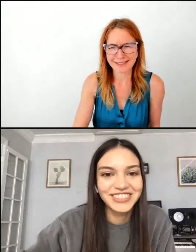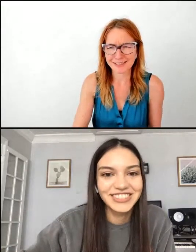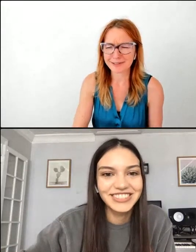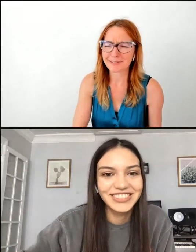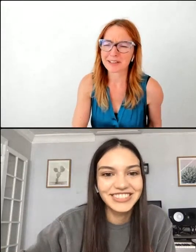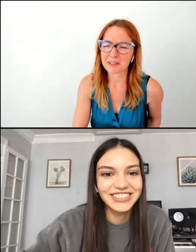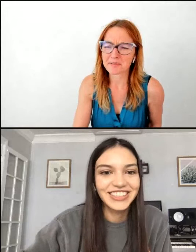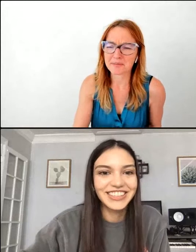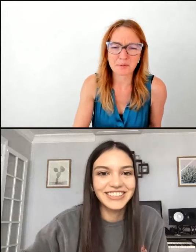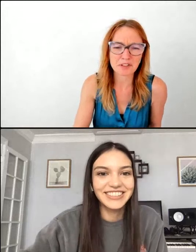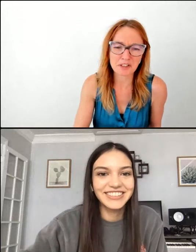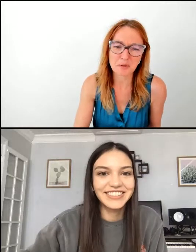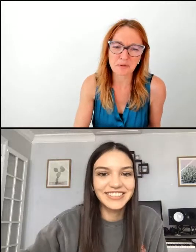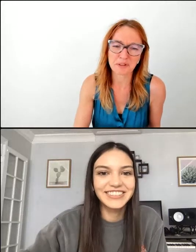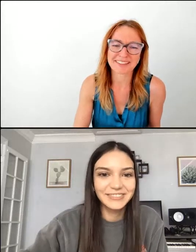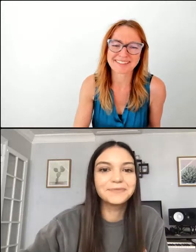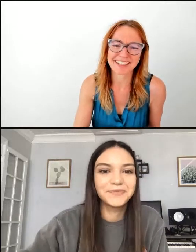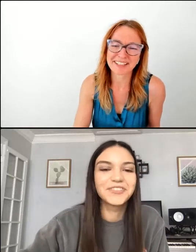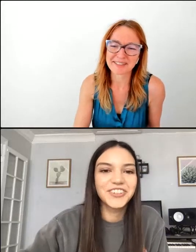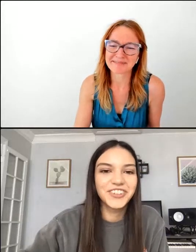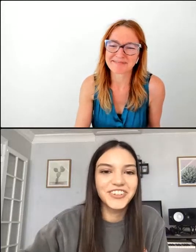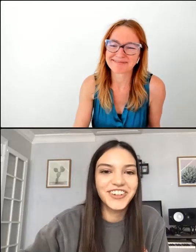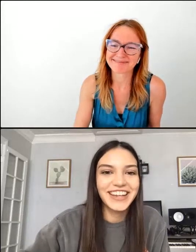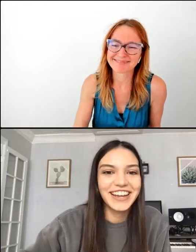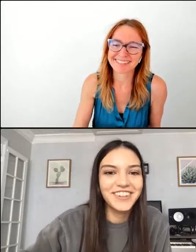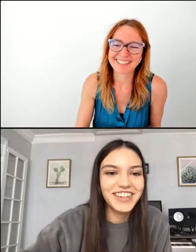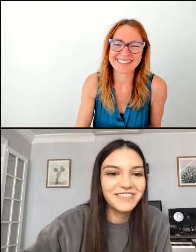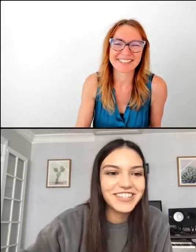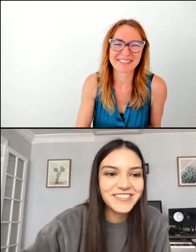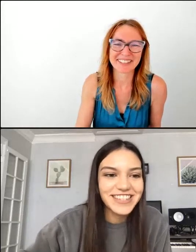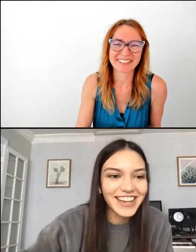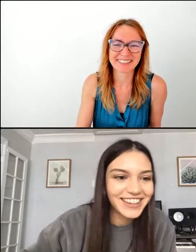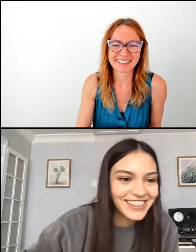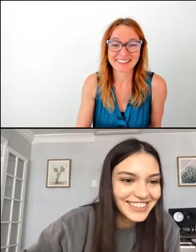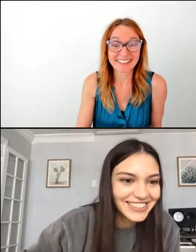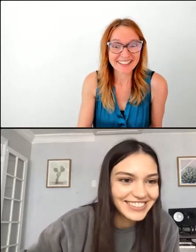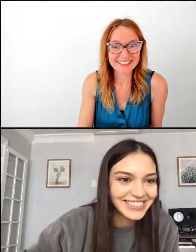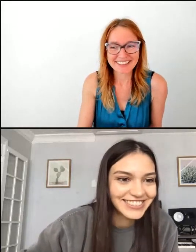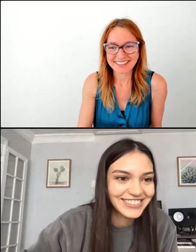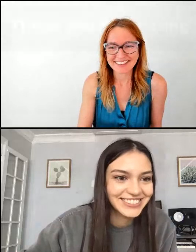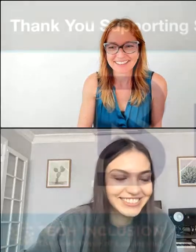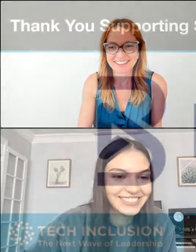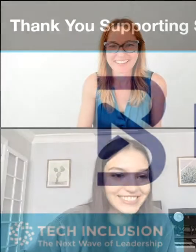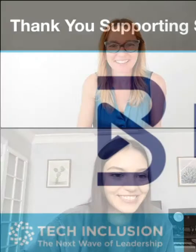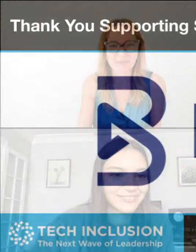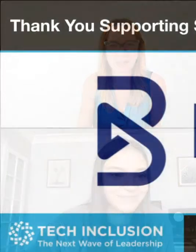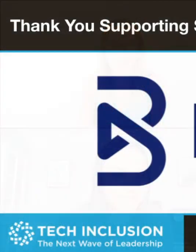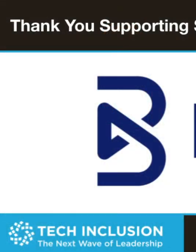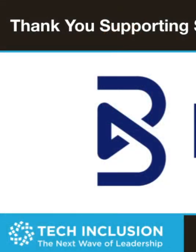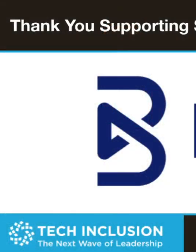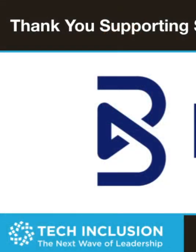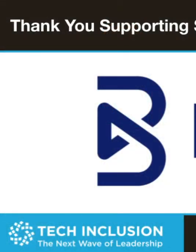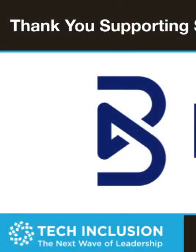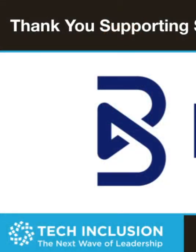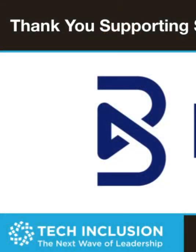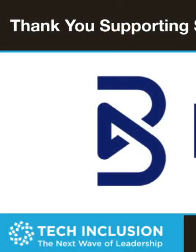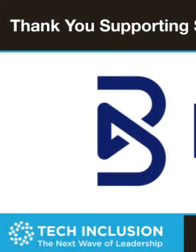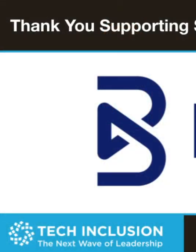too um appreciate you both thank you great have a great rest of the day hey absolutely